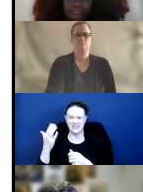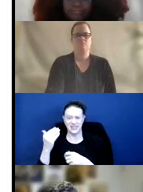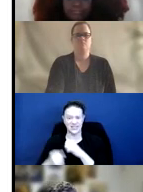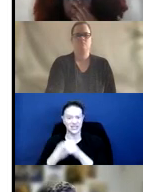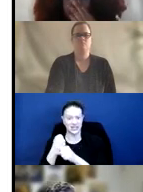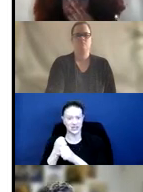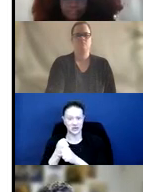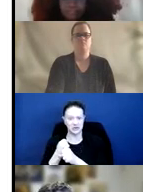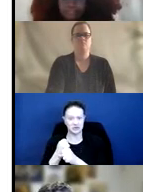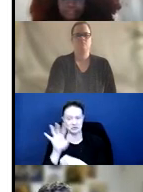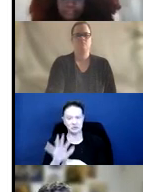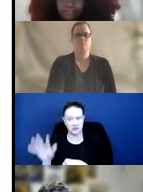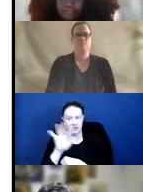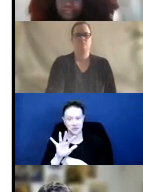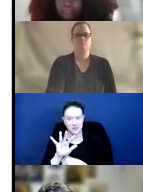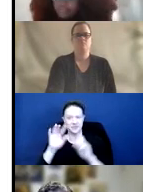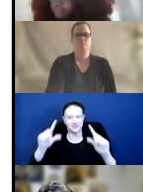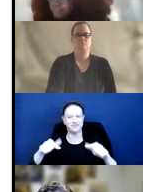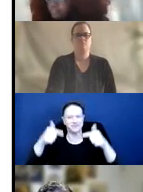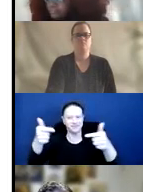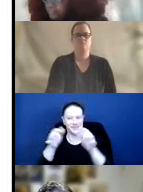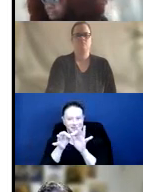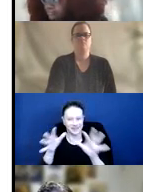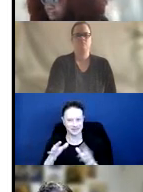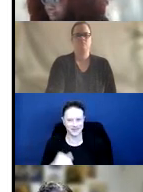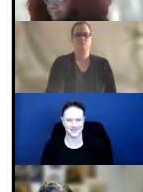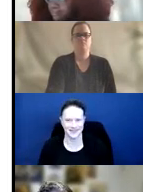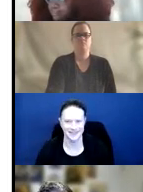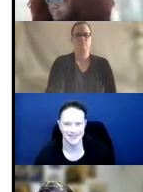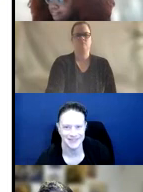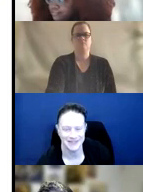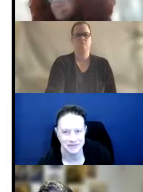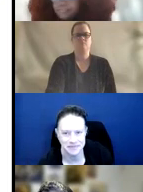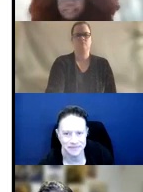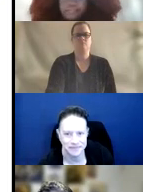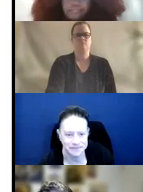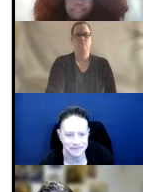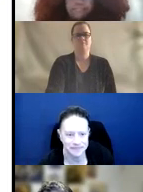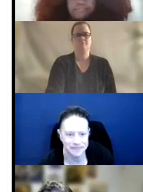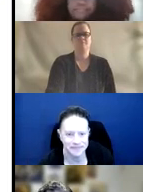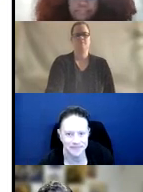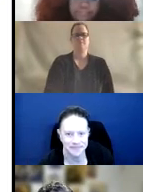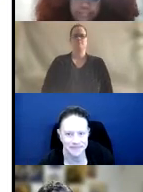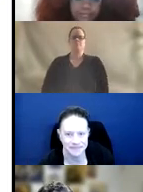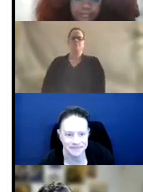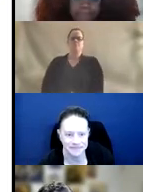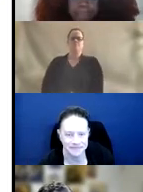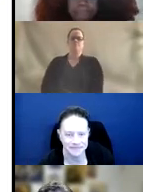or so of doing equity work in Oregon and across the country.